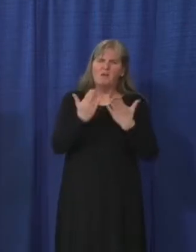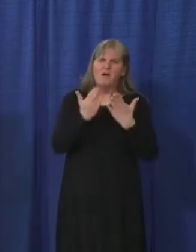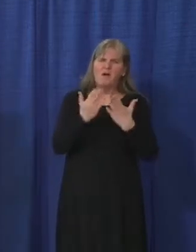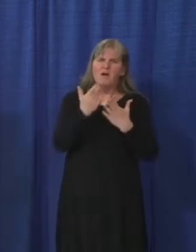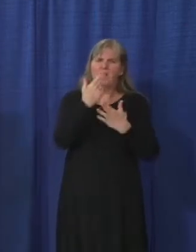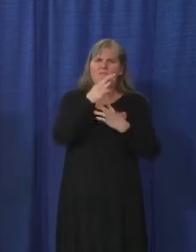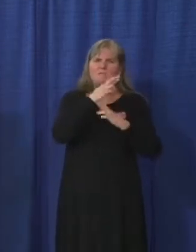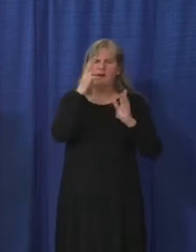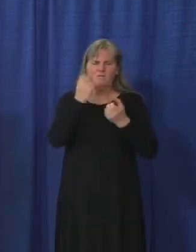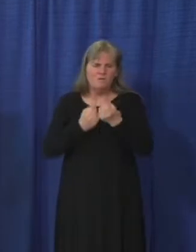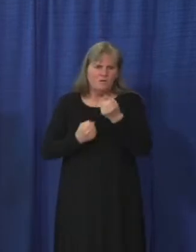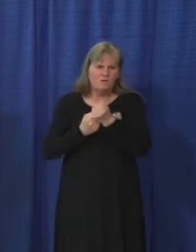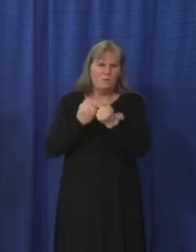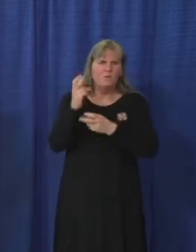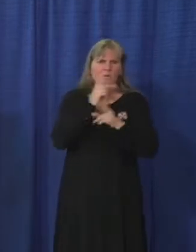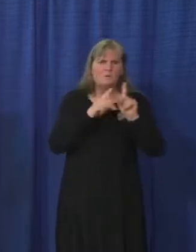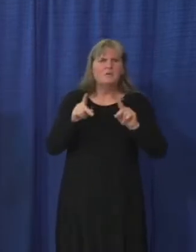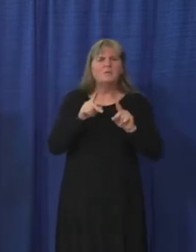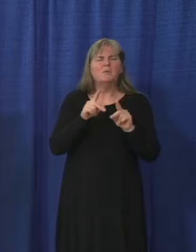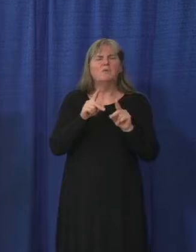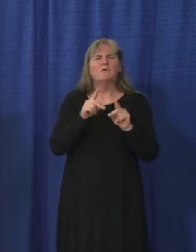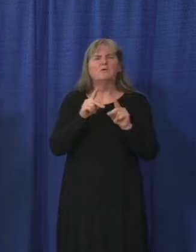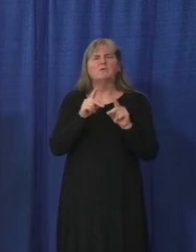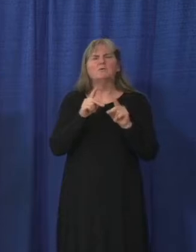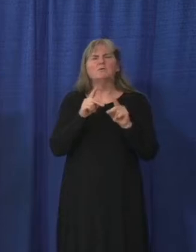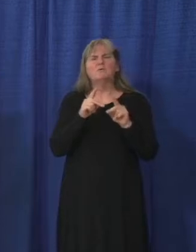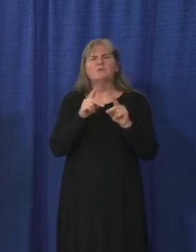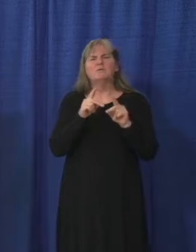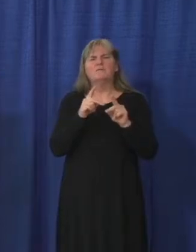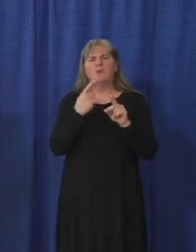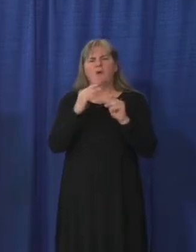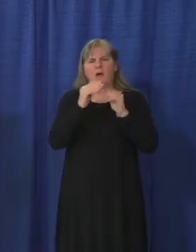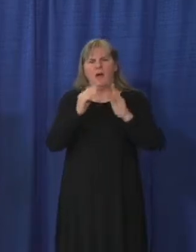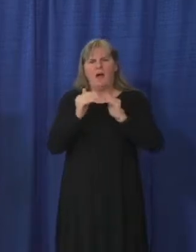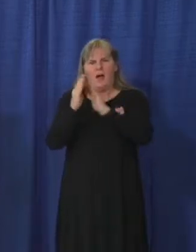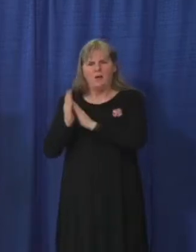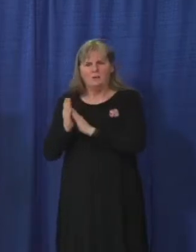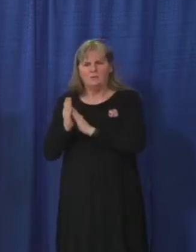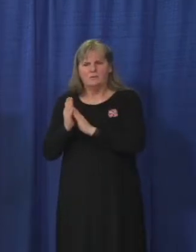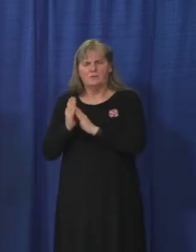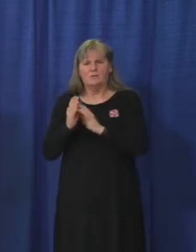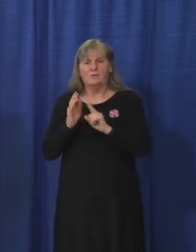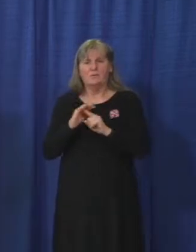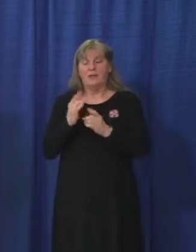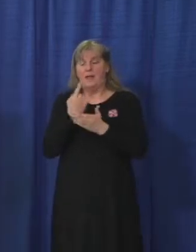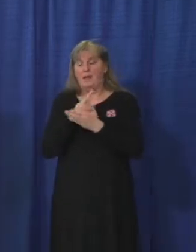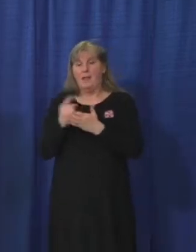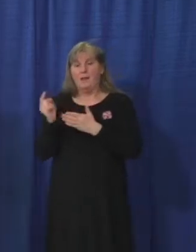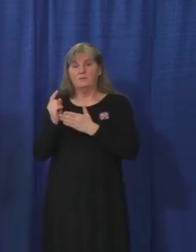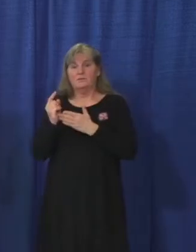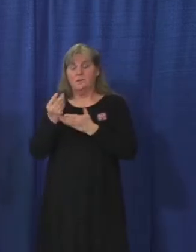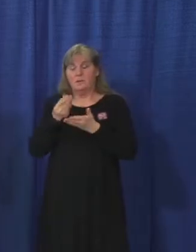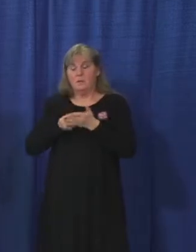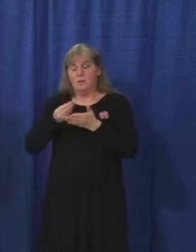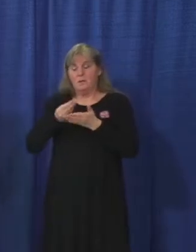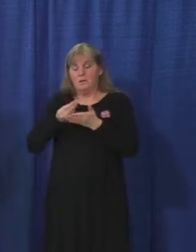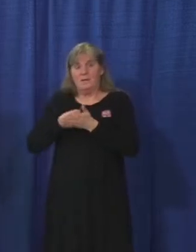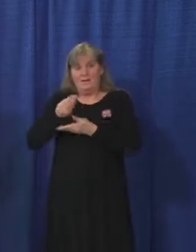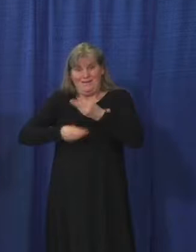look at our budget that got tabled last week and the commitment they are to a number of units at being built, over